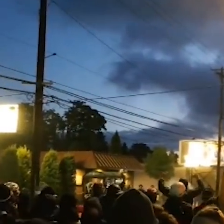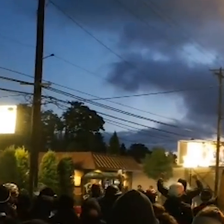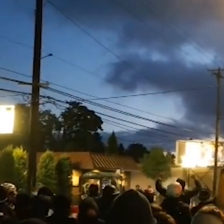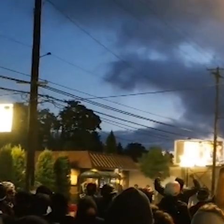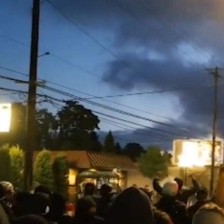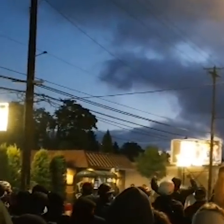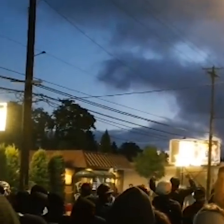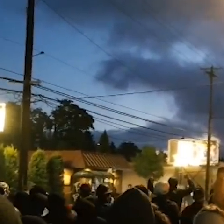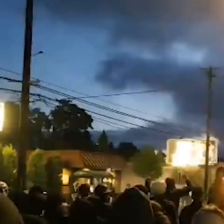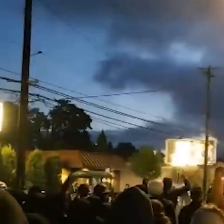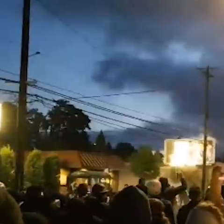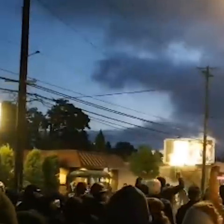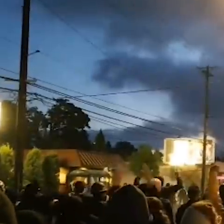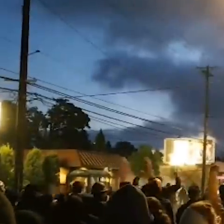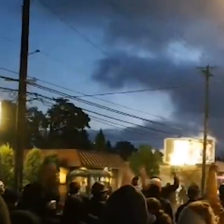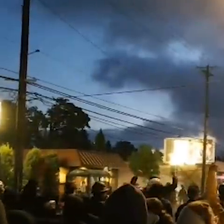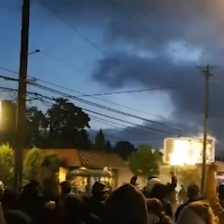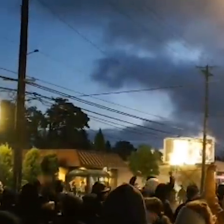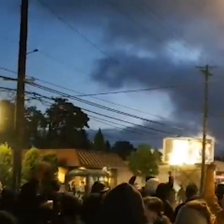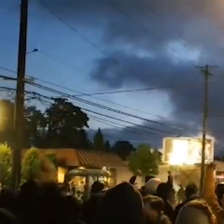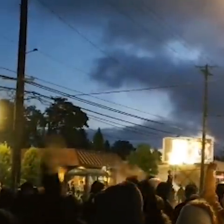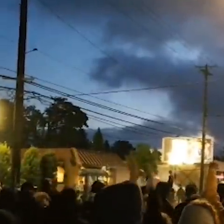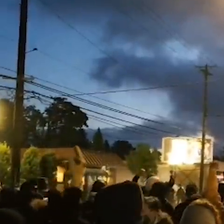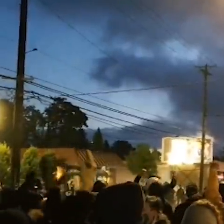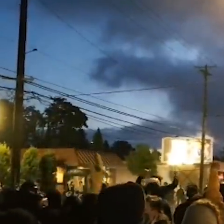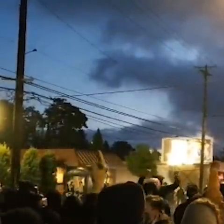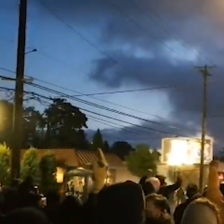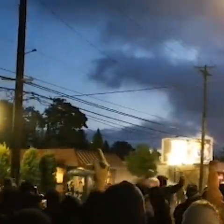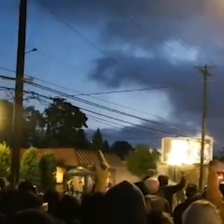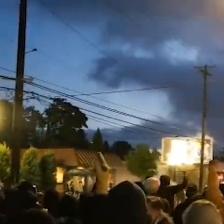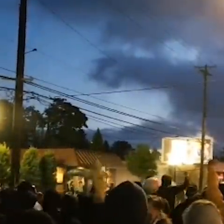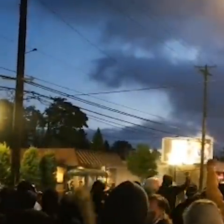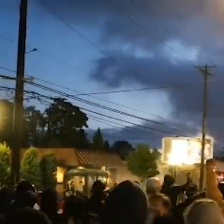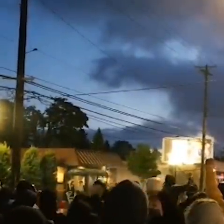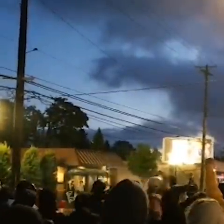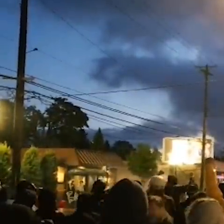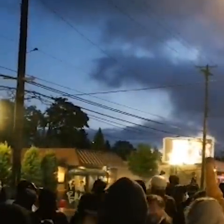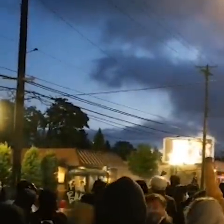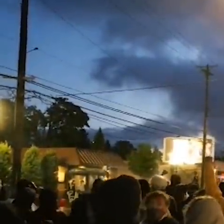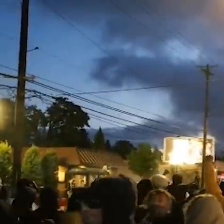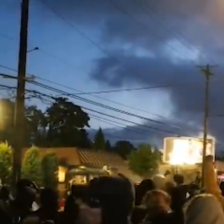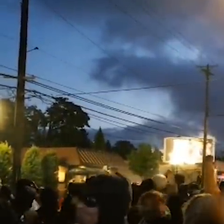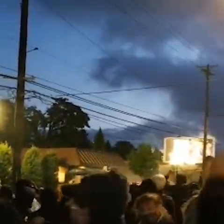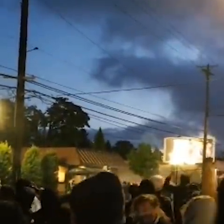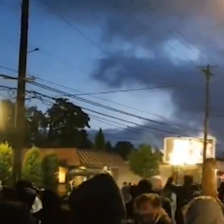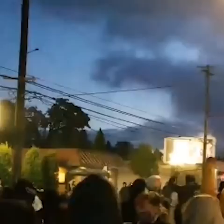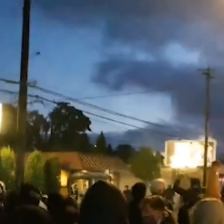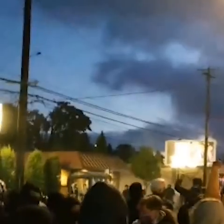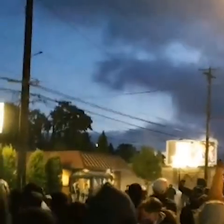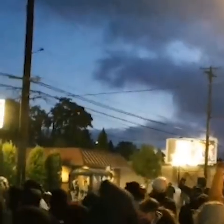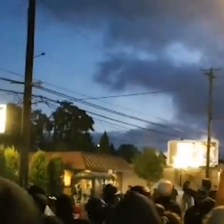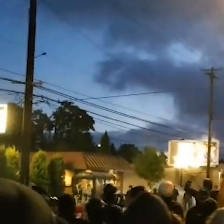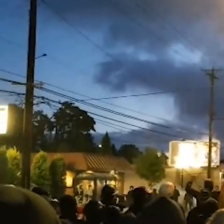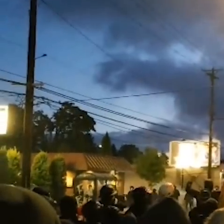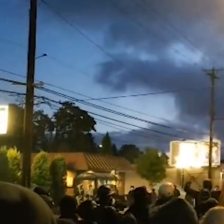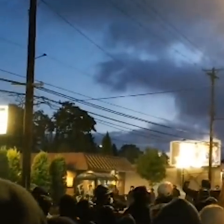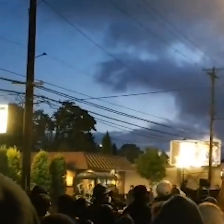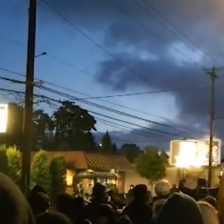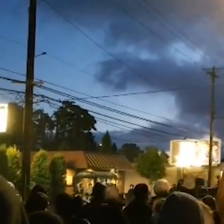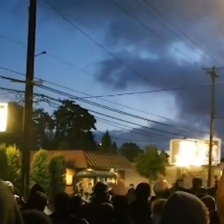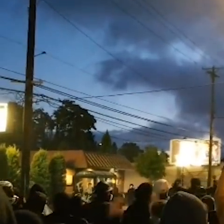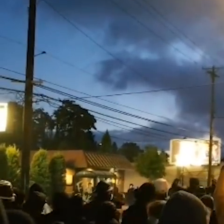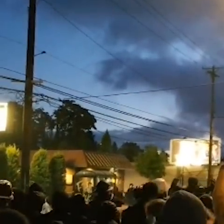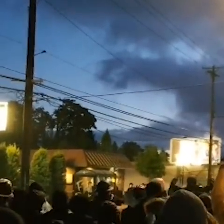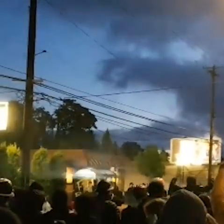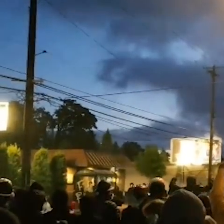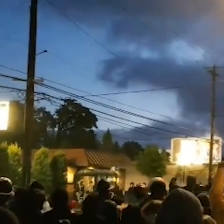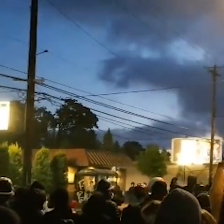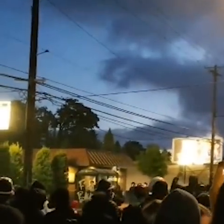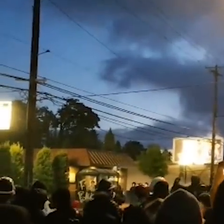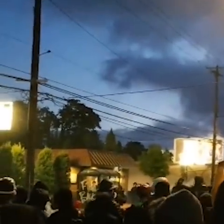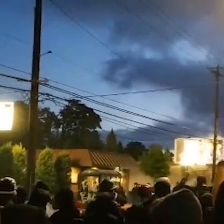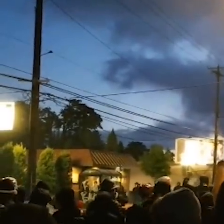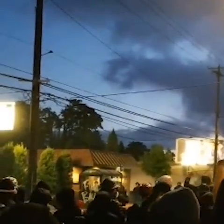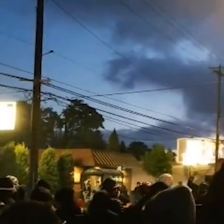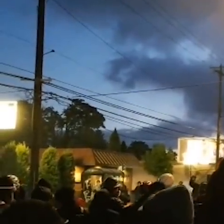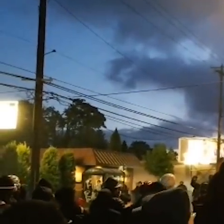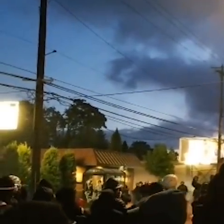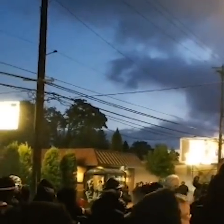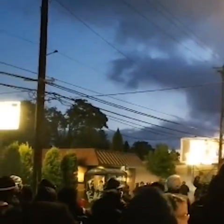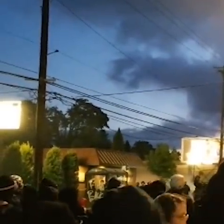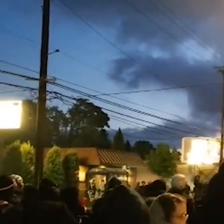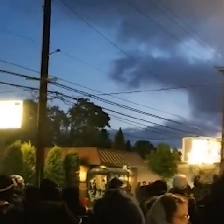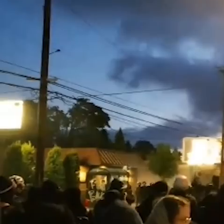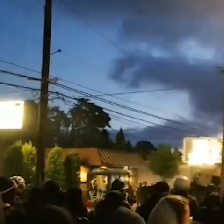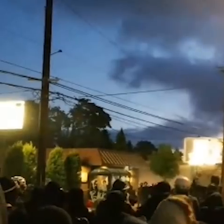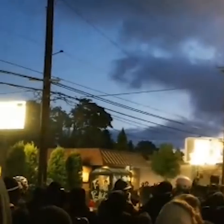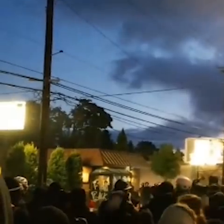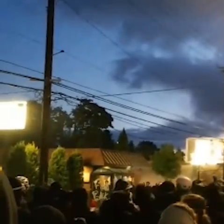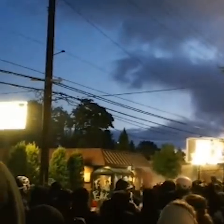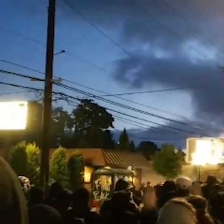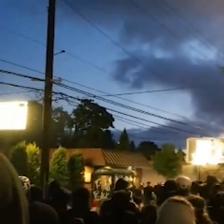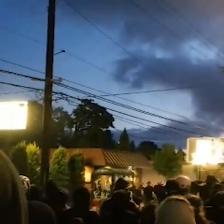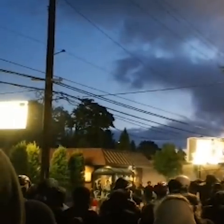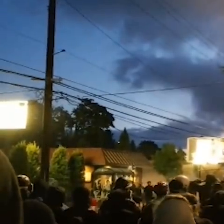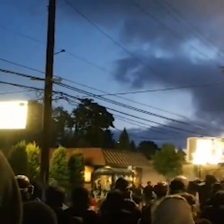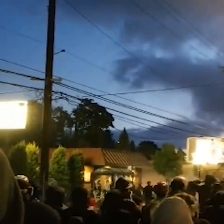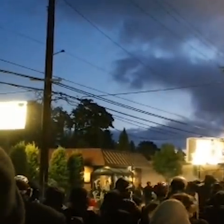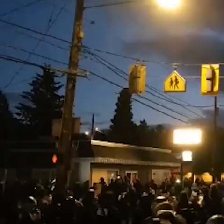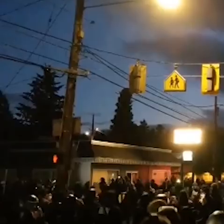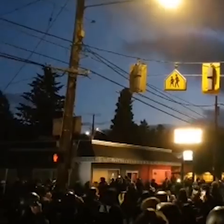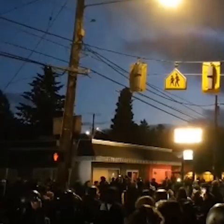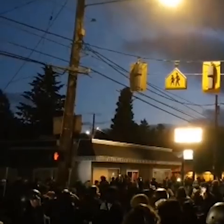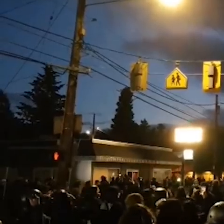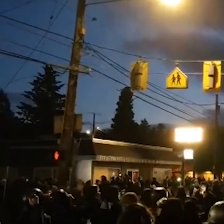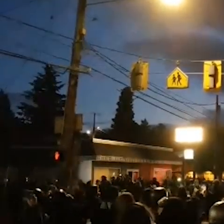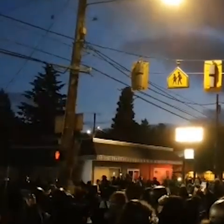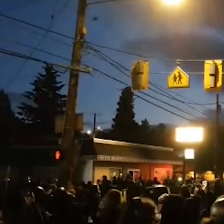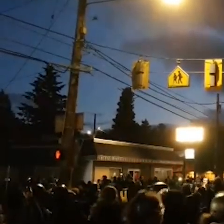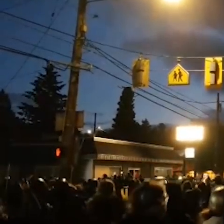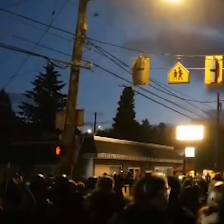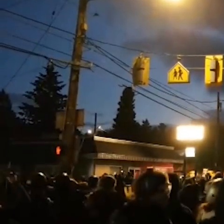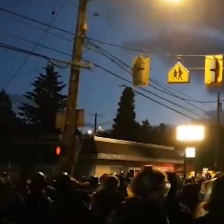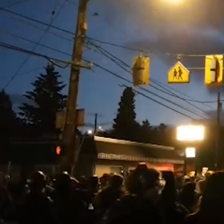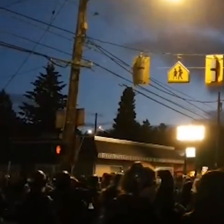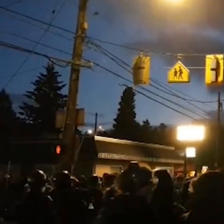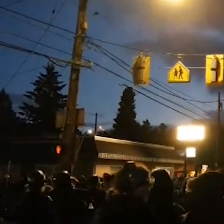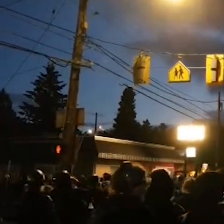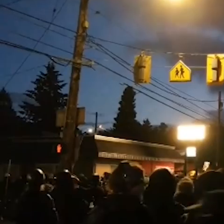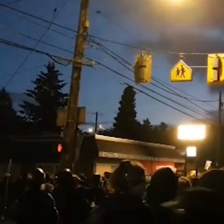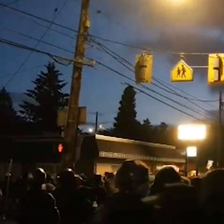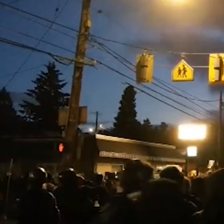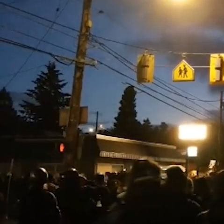Did you see that right there? And then it comes back down a little bit